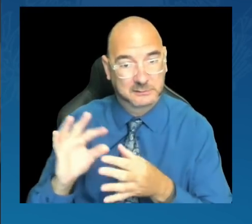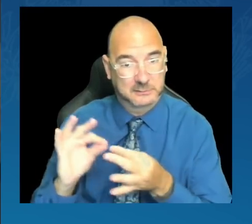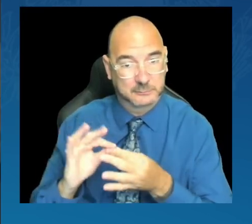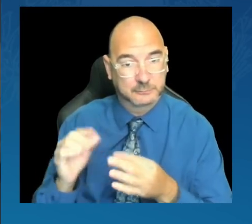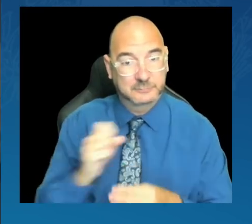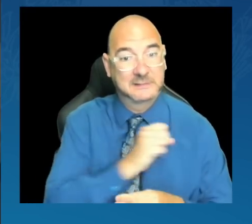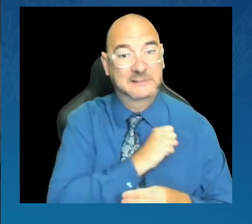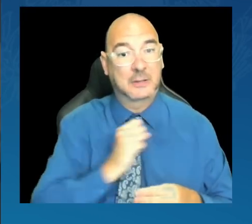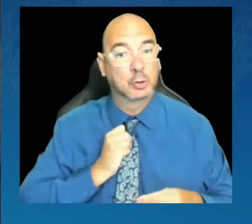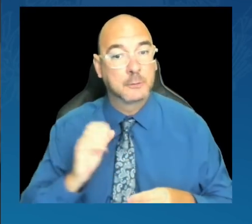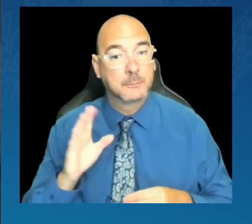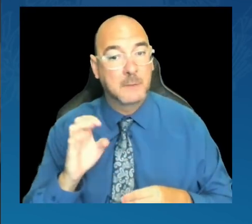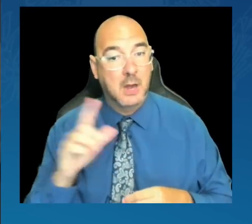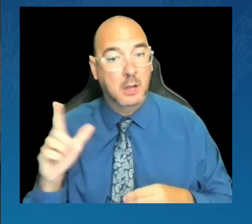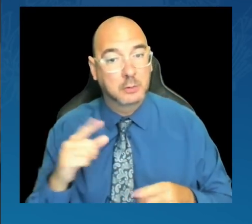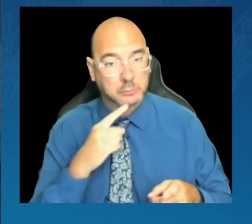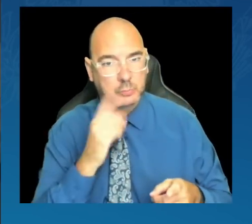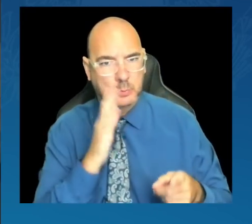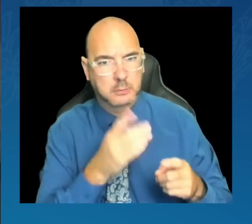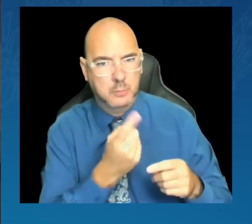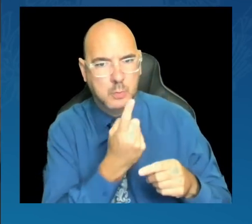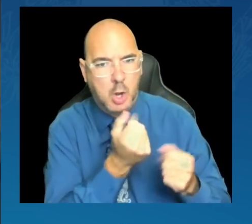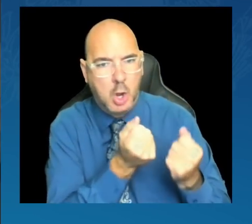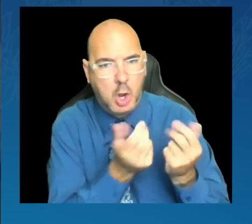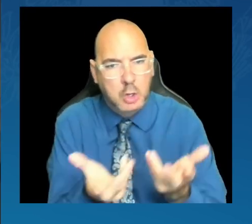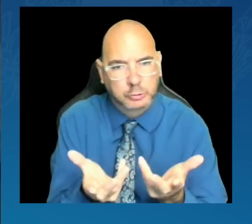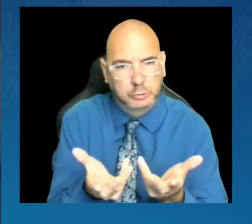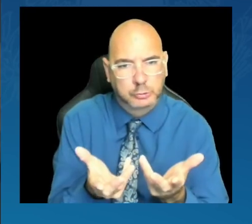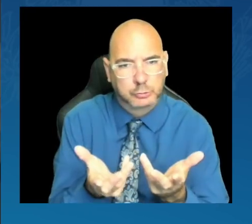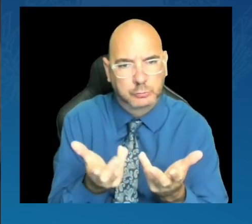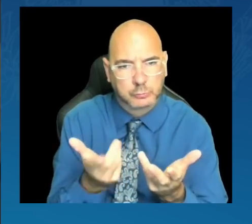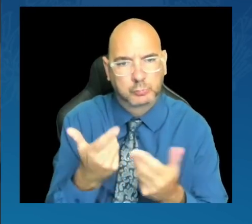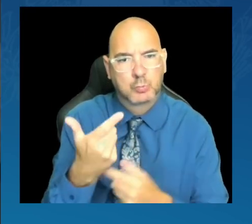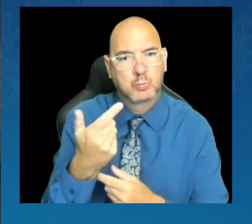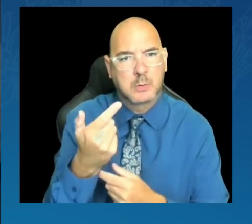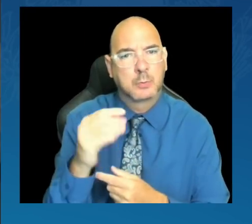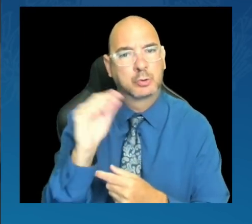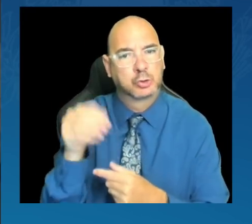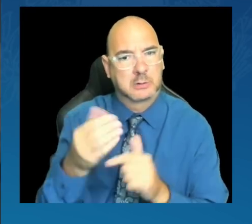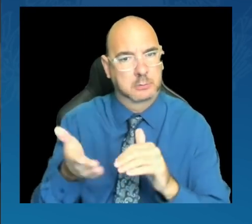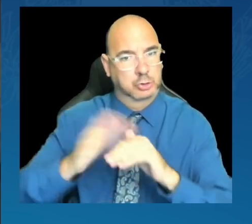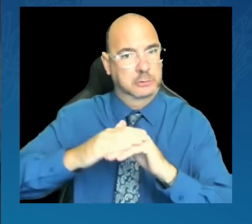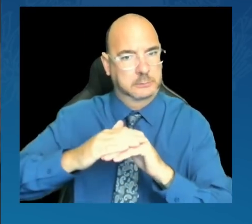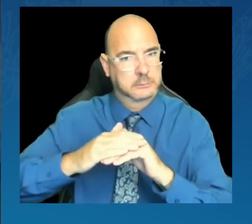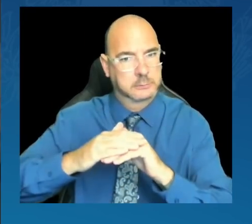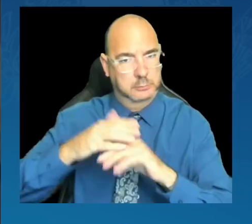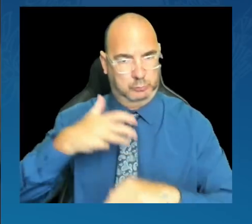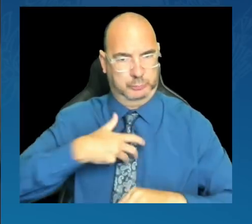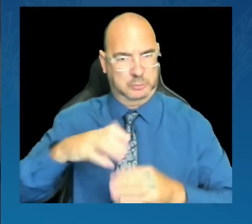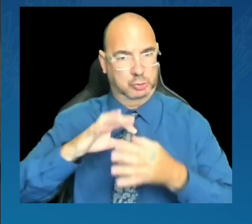in the number of pregnancy related deaths overall and a 33 percent increase among black women.